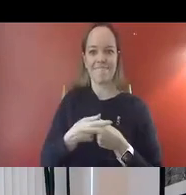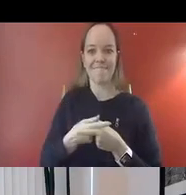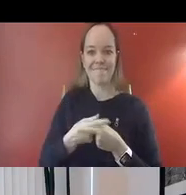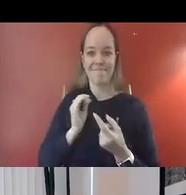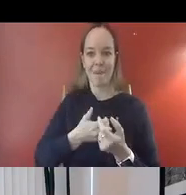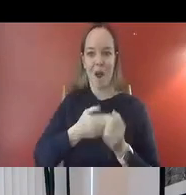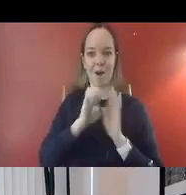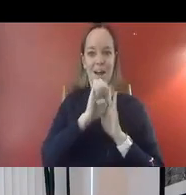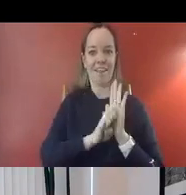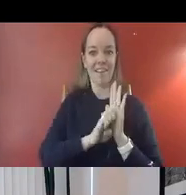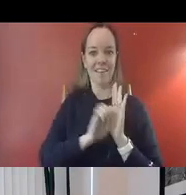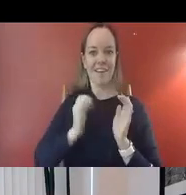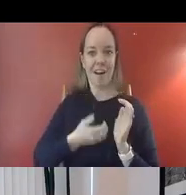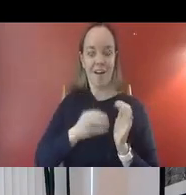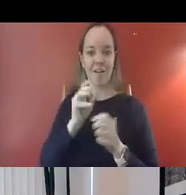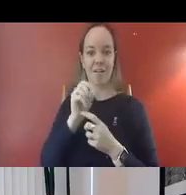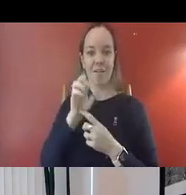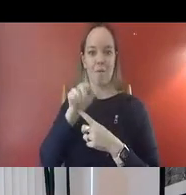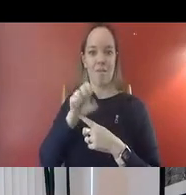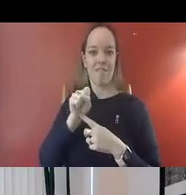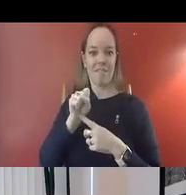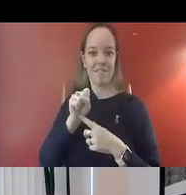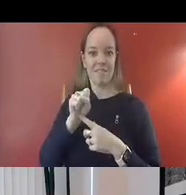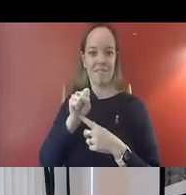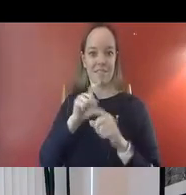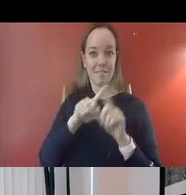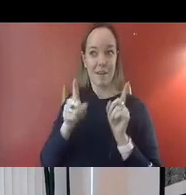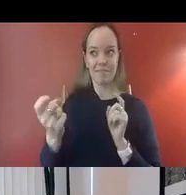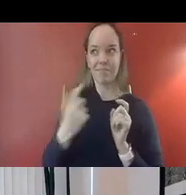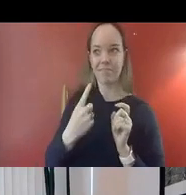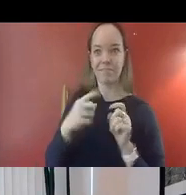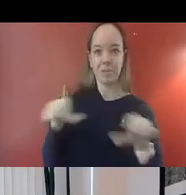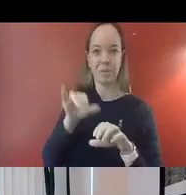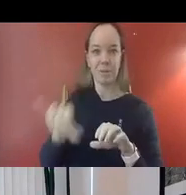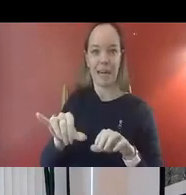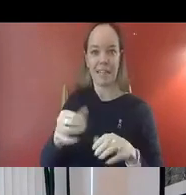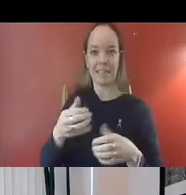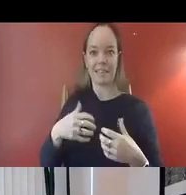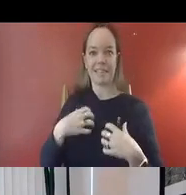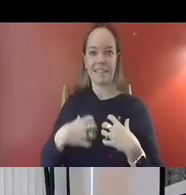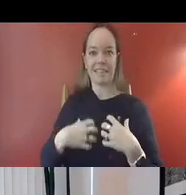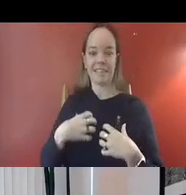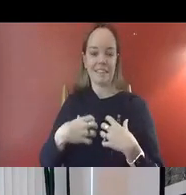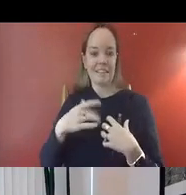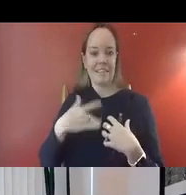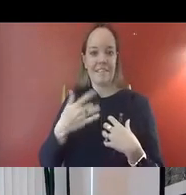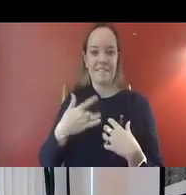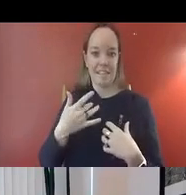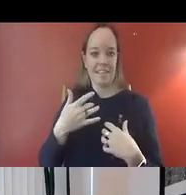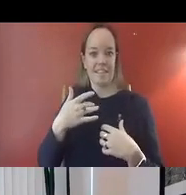do, and what we're asking to comply with ethical morals what we think we should a policy or a procedure, and then grief. do, and what we're asking to comply with